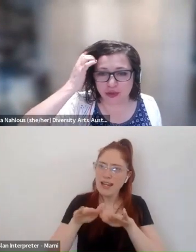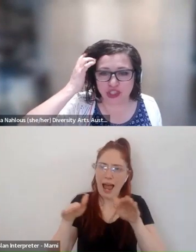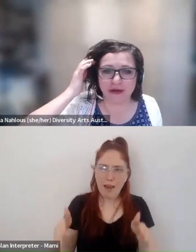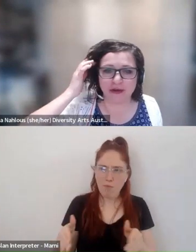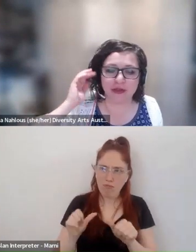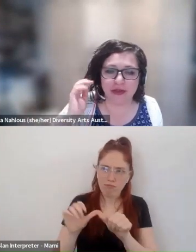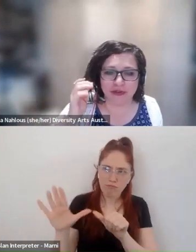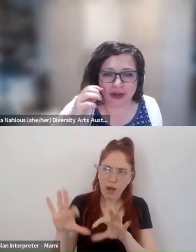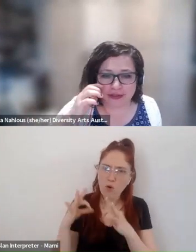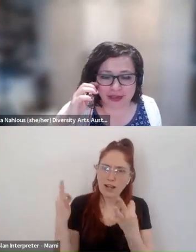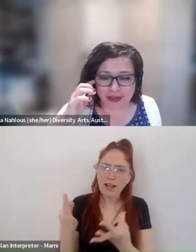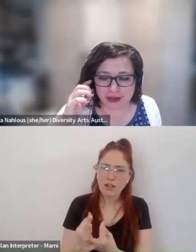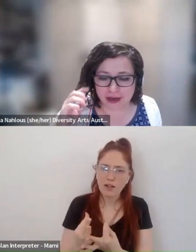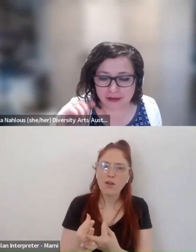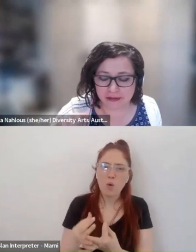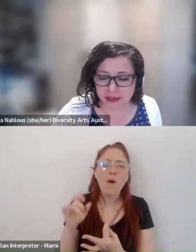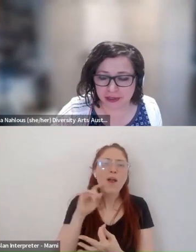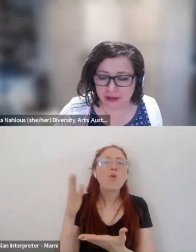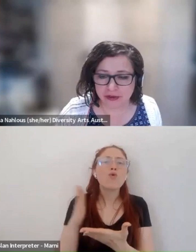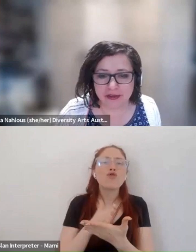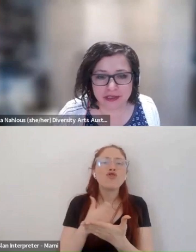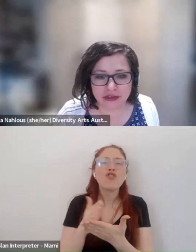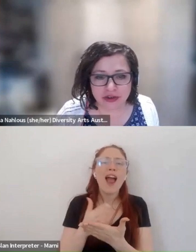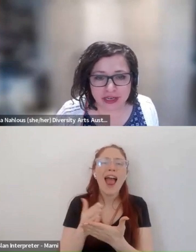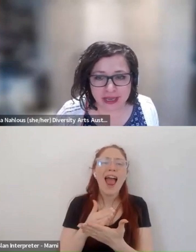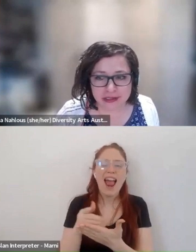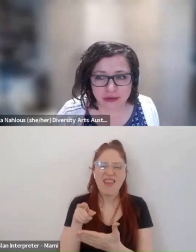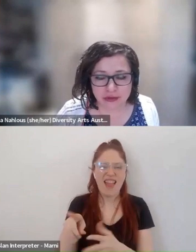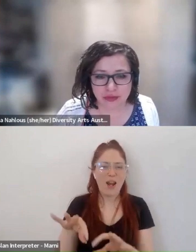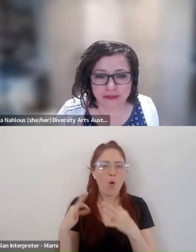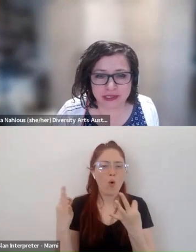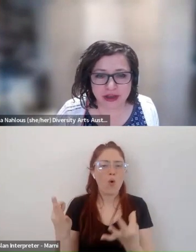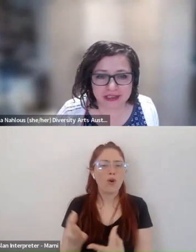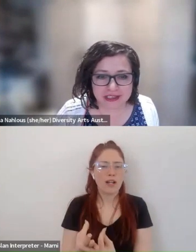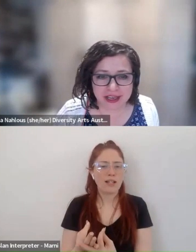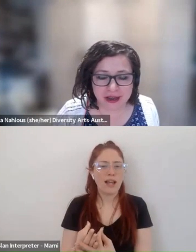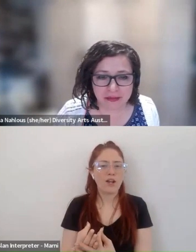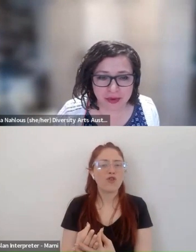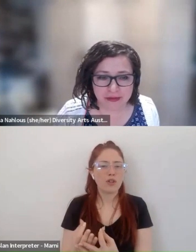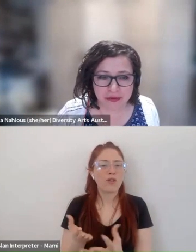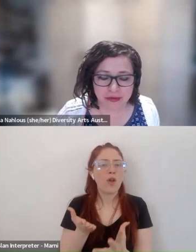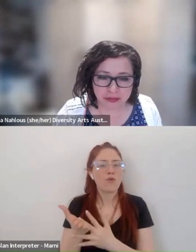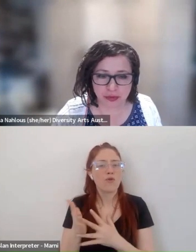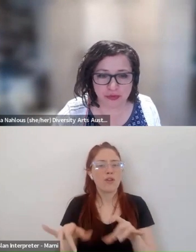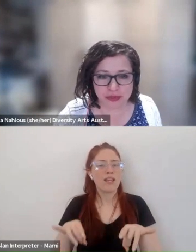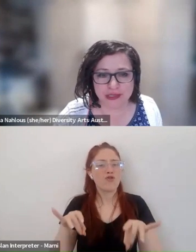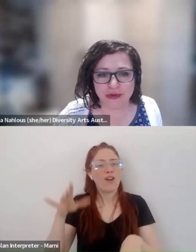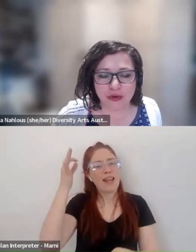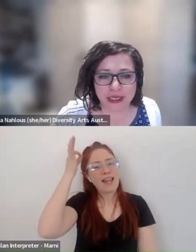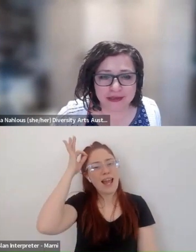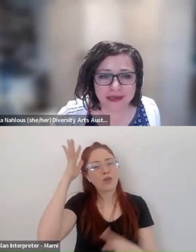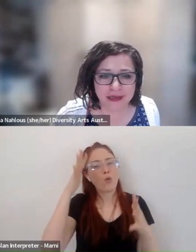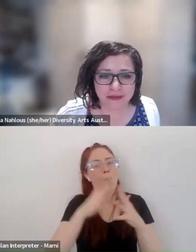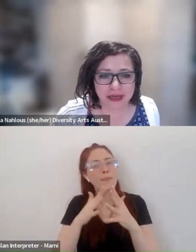or share it with you via the via the Australia Council [Creative Australia] website, where we'll put these recordings. But I